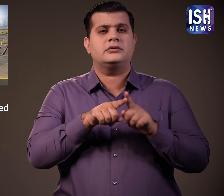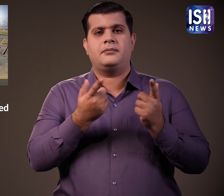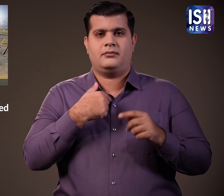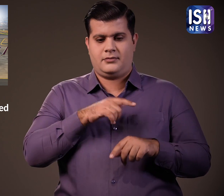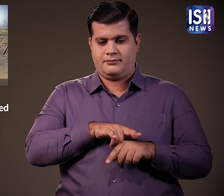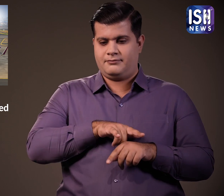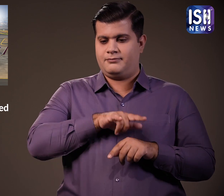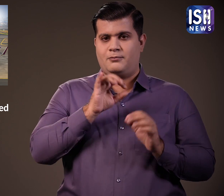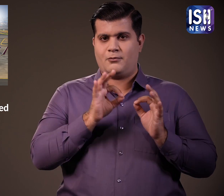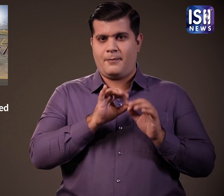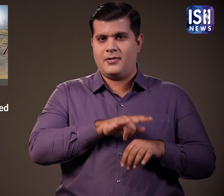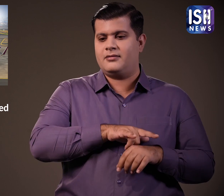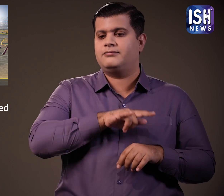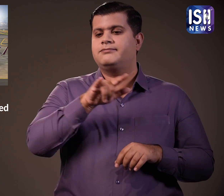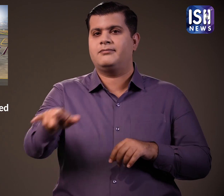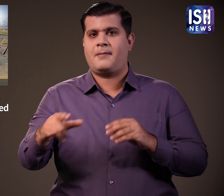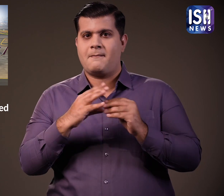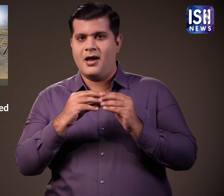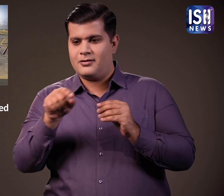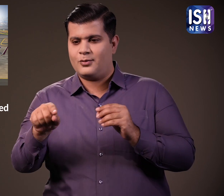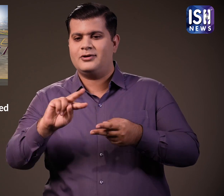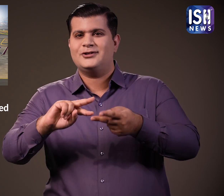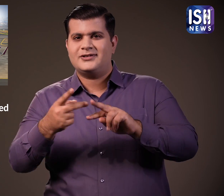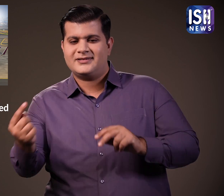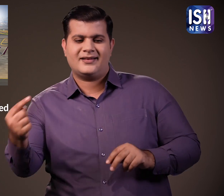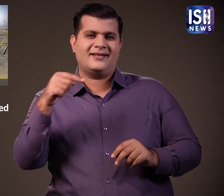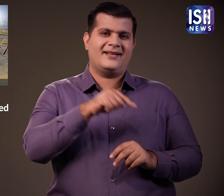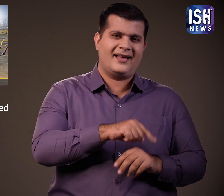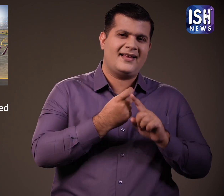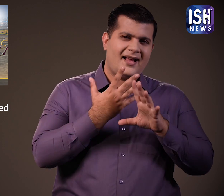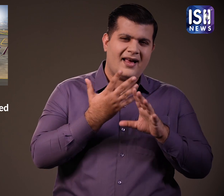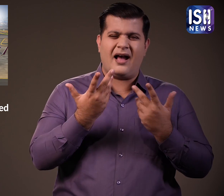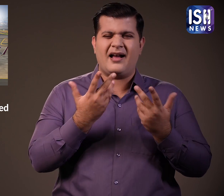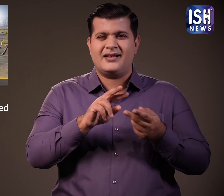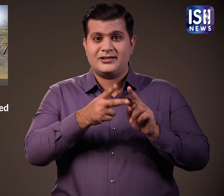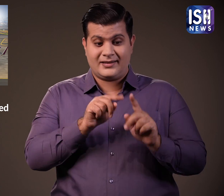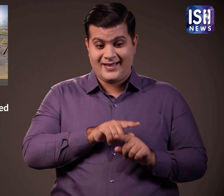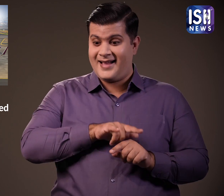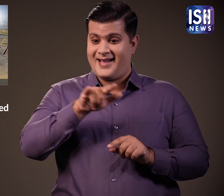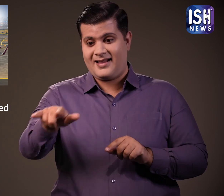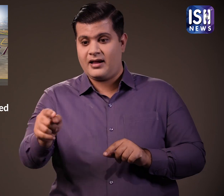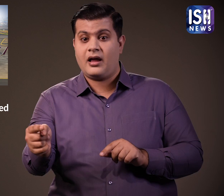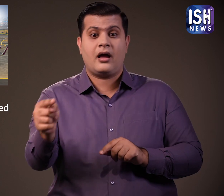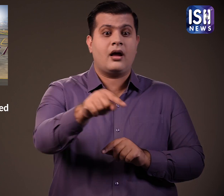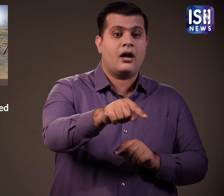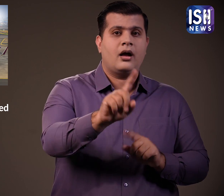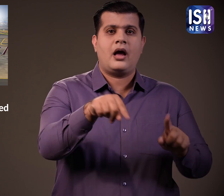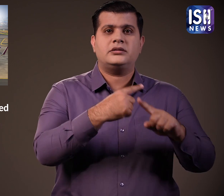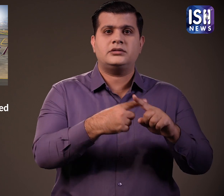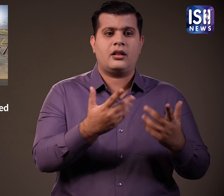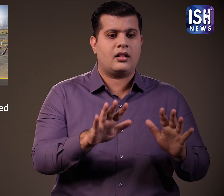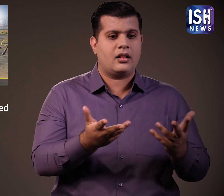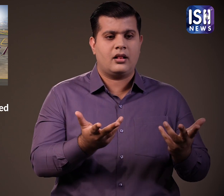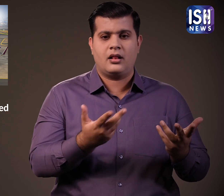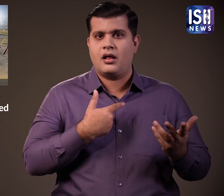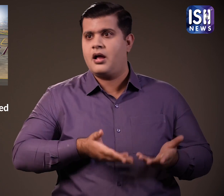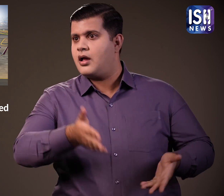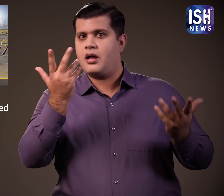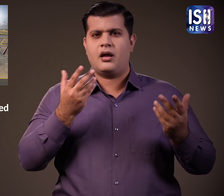Similarly many connecting flights were cancelled leaving passengers stranded.